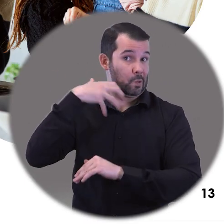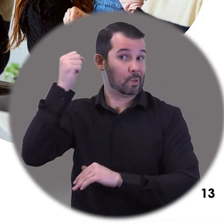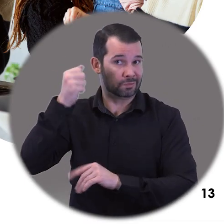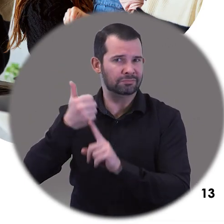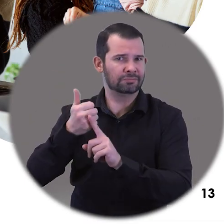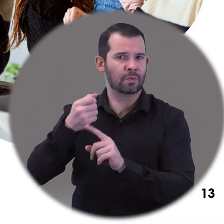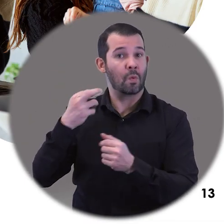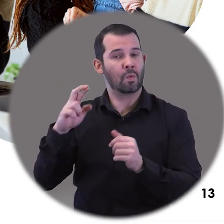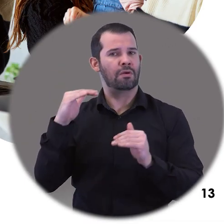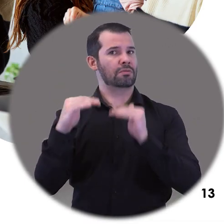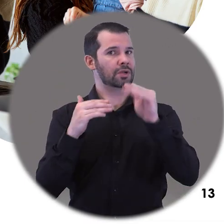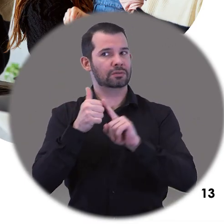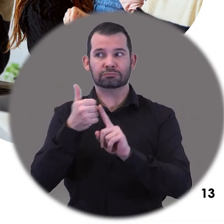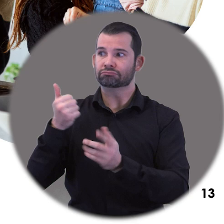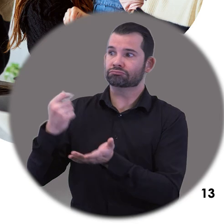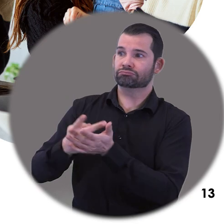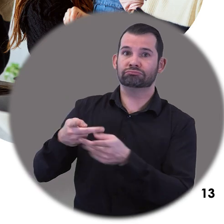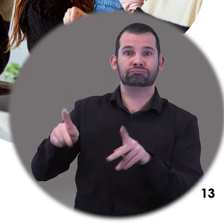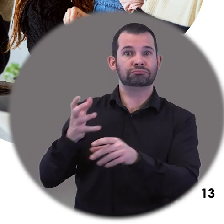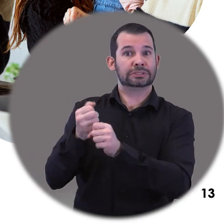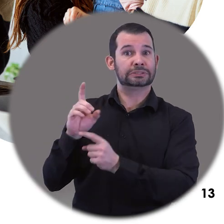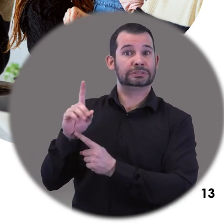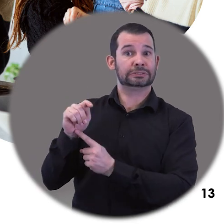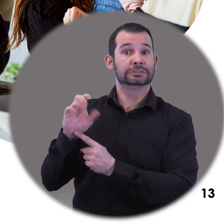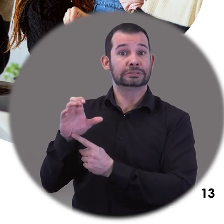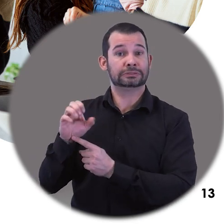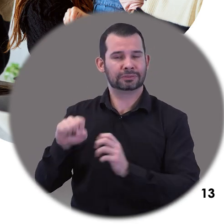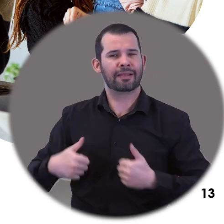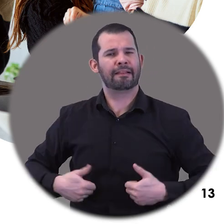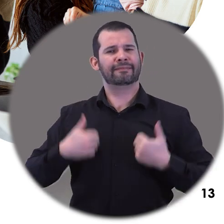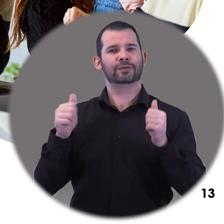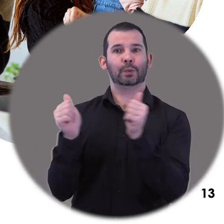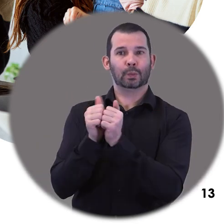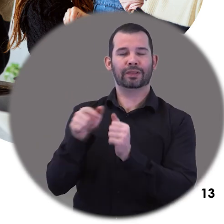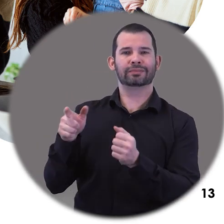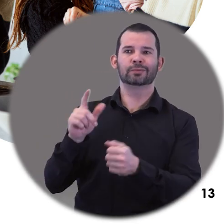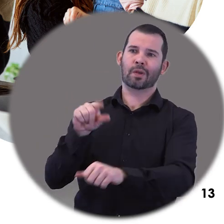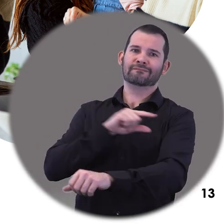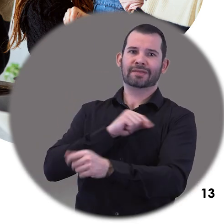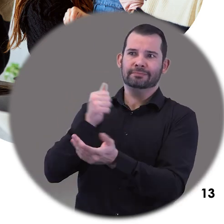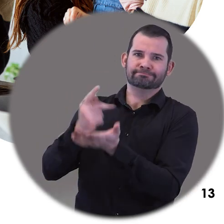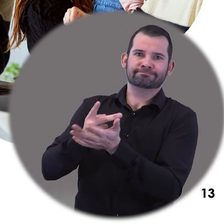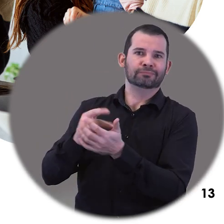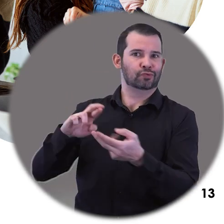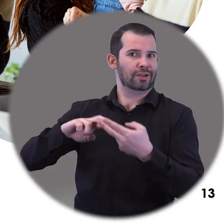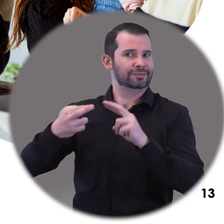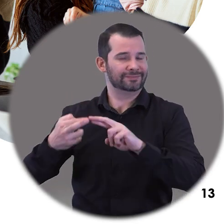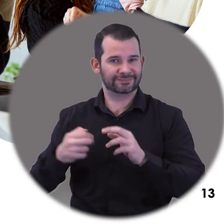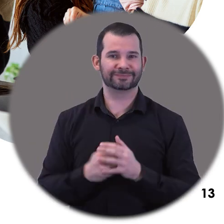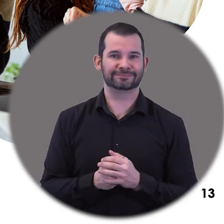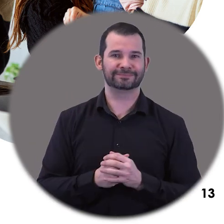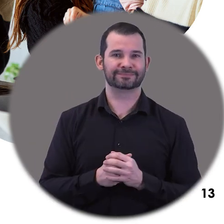or an adult who is eligible for the DTC, to live with a qualifying relative.